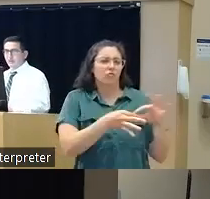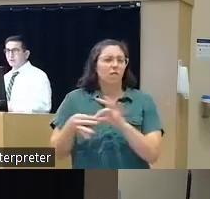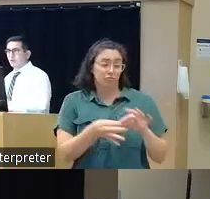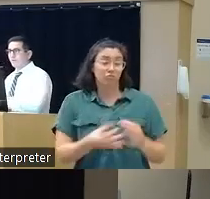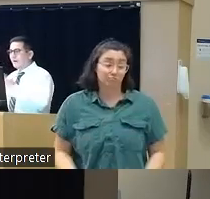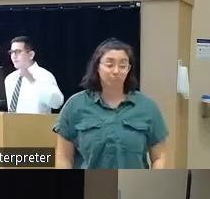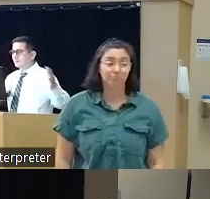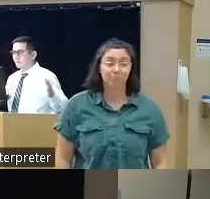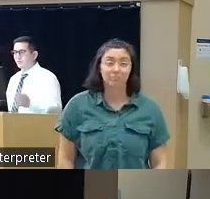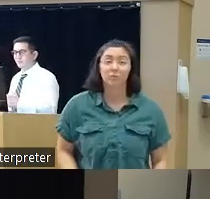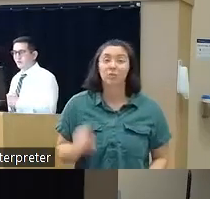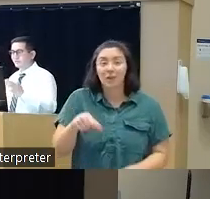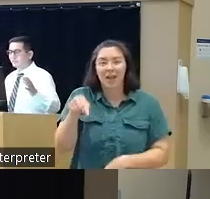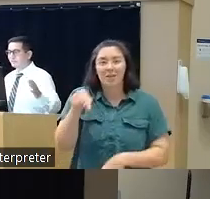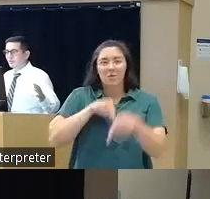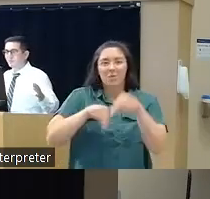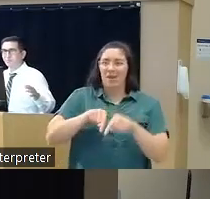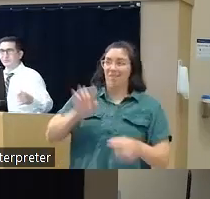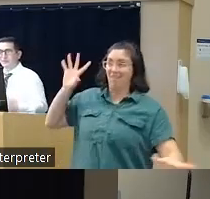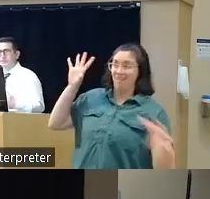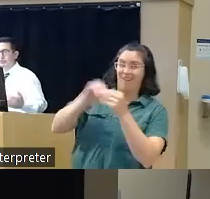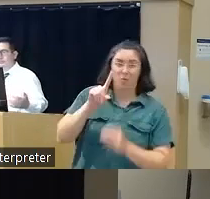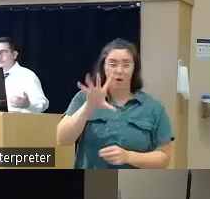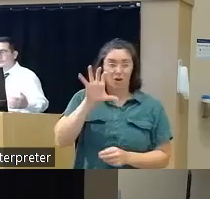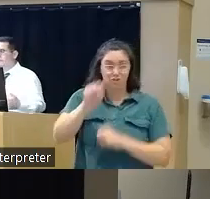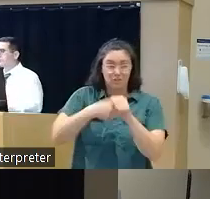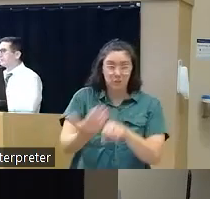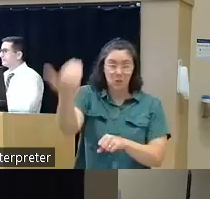and we can go back right so 100 years ago when people were looking at stroke lesions and trying